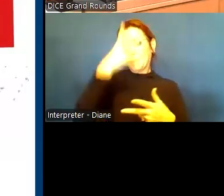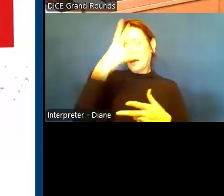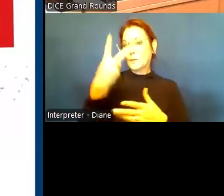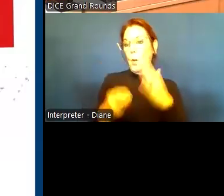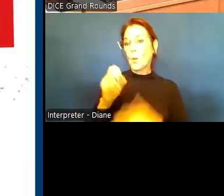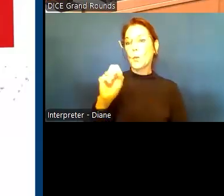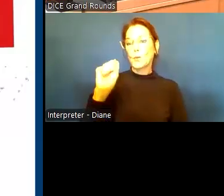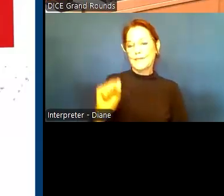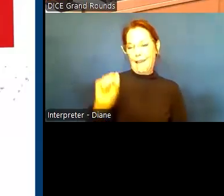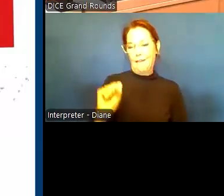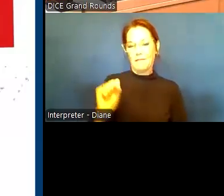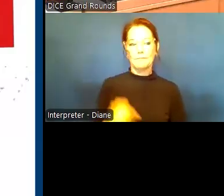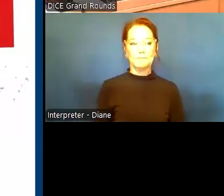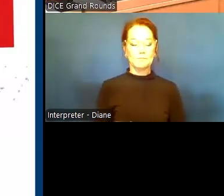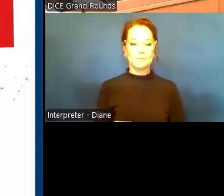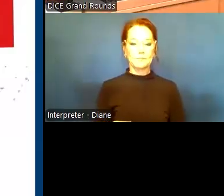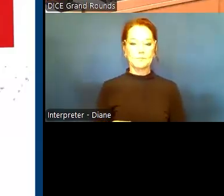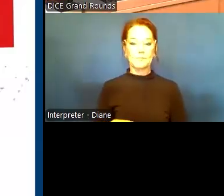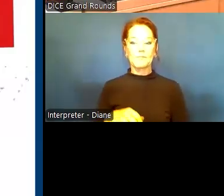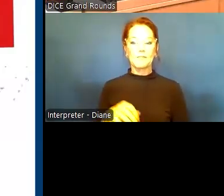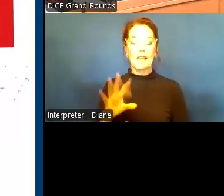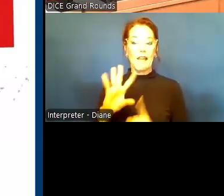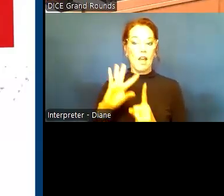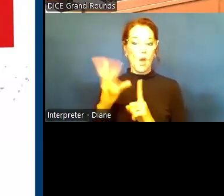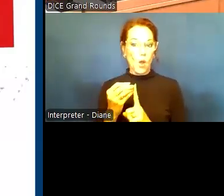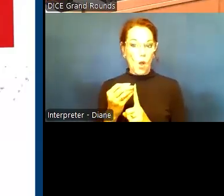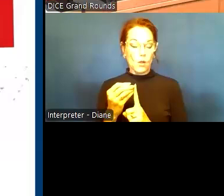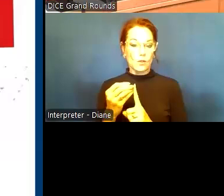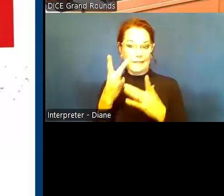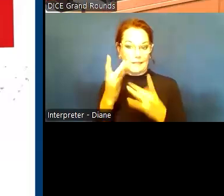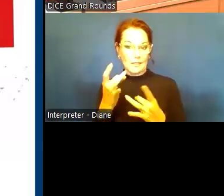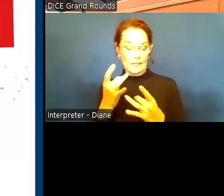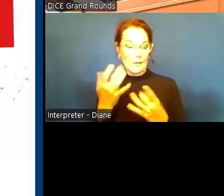interesting piece of that culture is that most Vietnamese immigrants that you would meet that